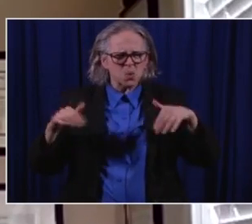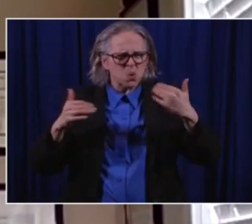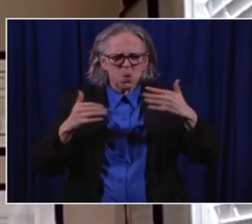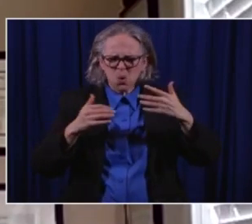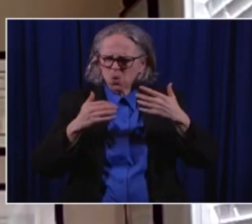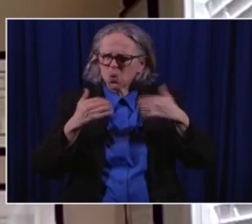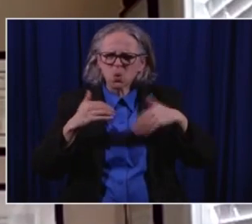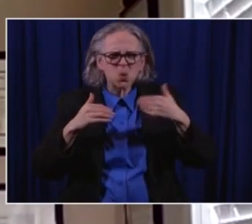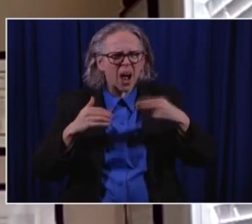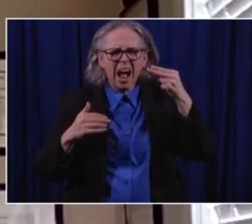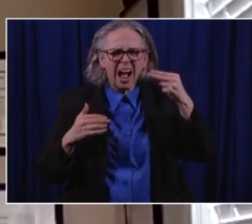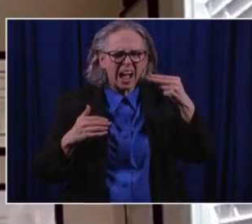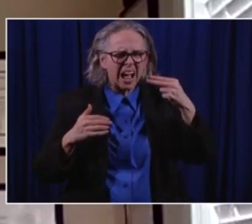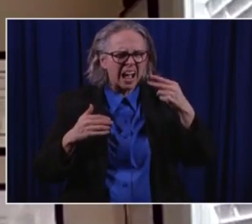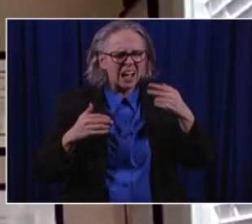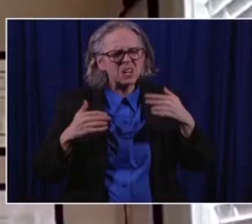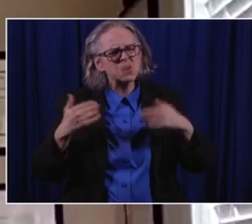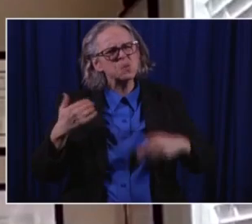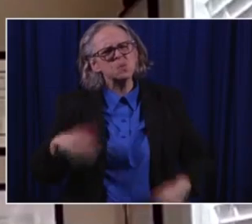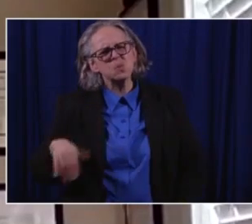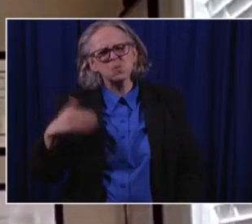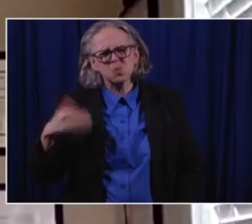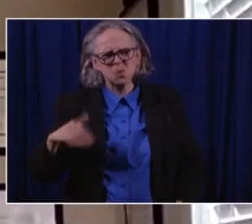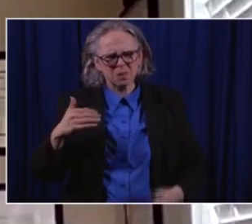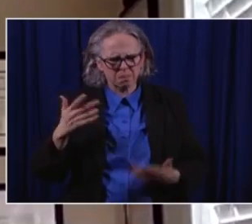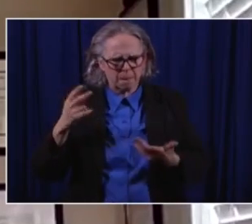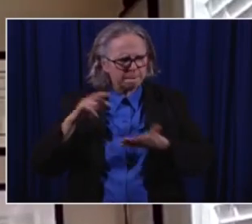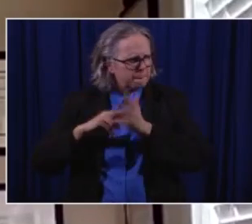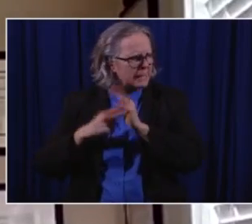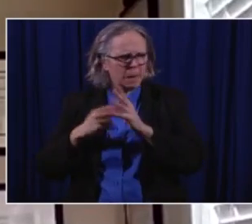colleagues of Highland we've got. A record numbers cases that's hospitalizations the